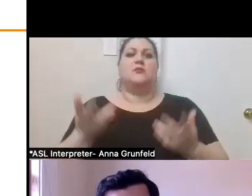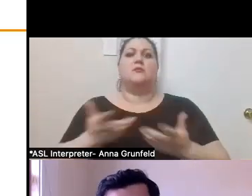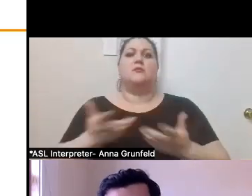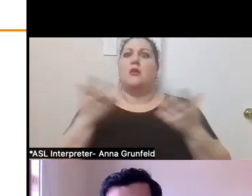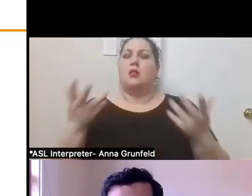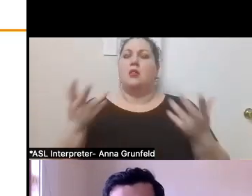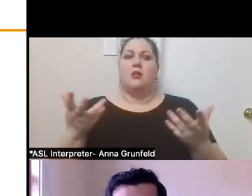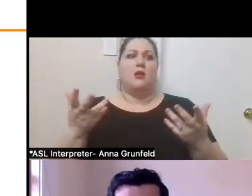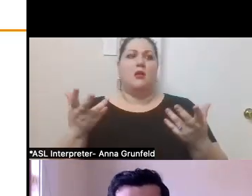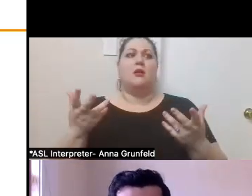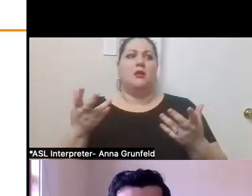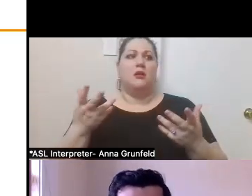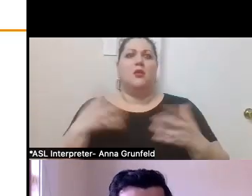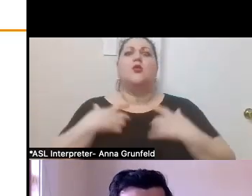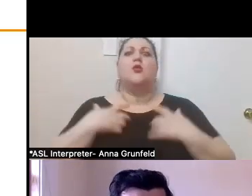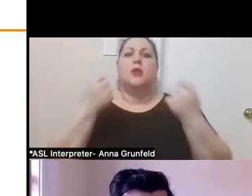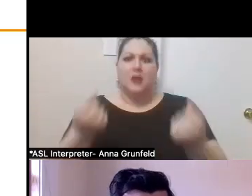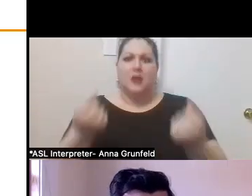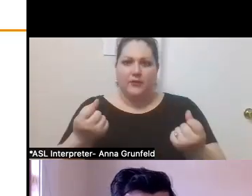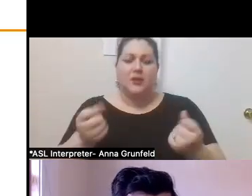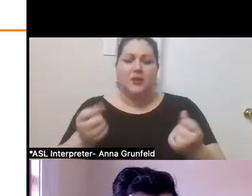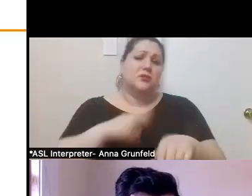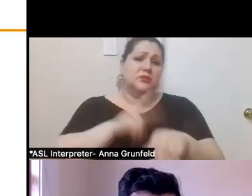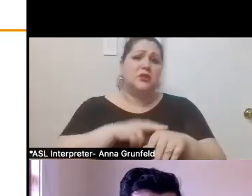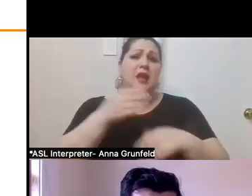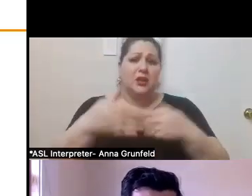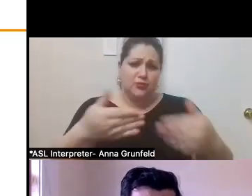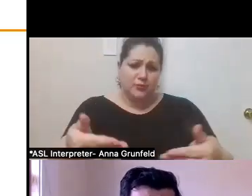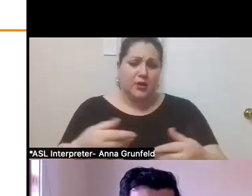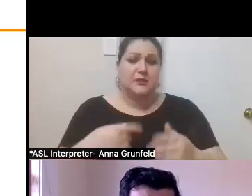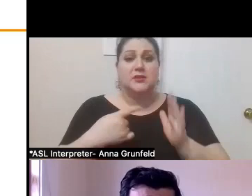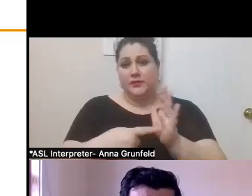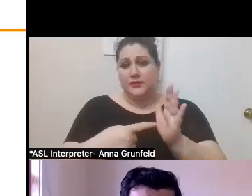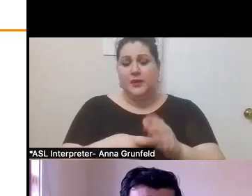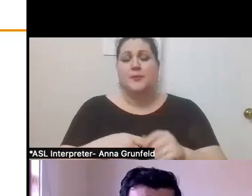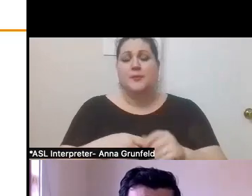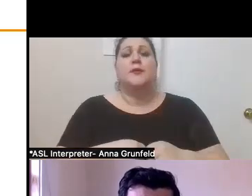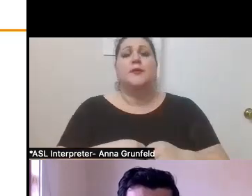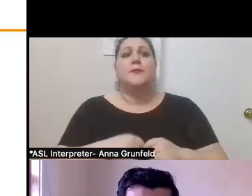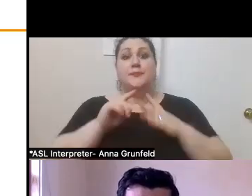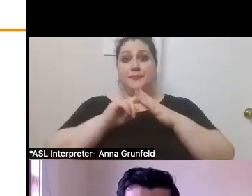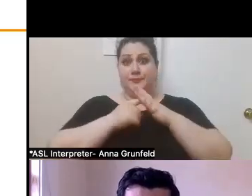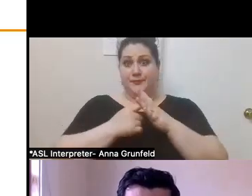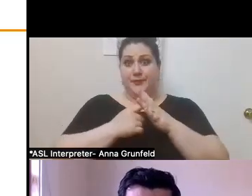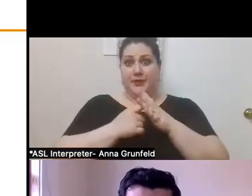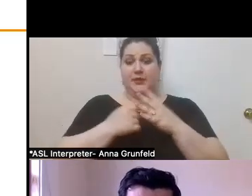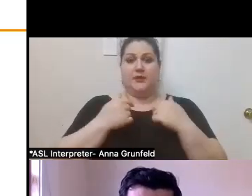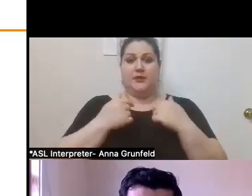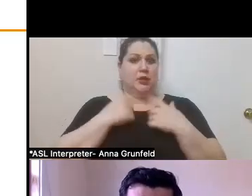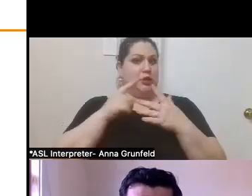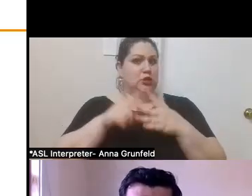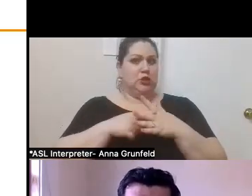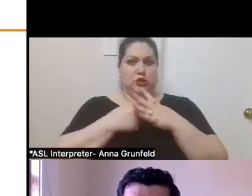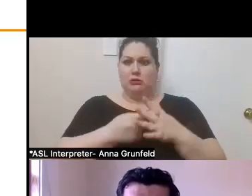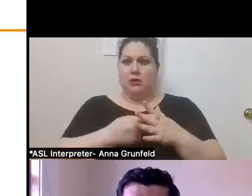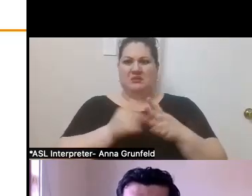And then to give you an example at the beginning, I was starting with basic reading of simple books.